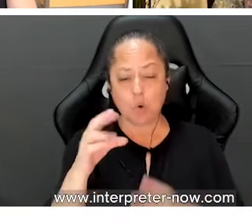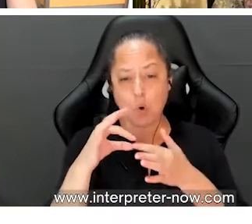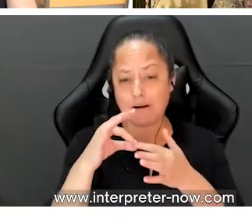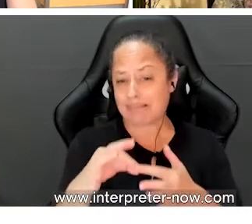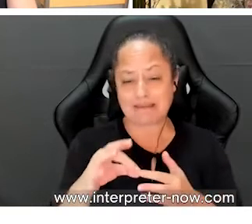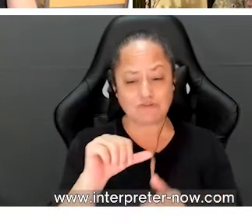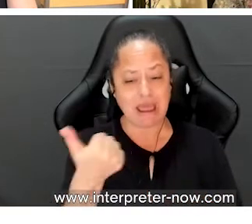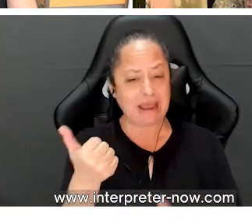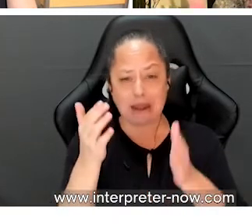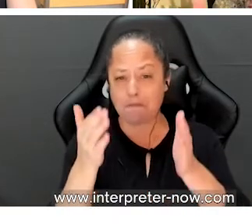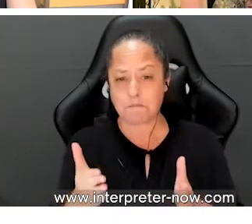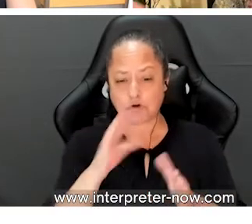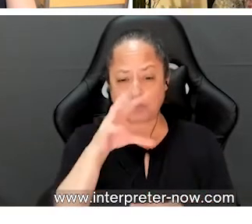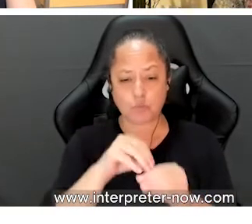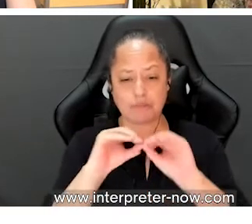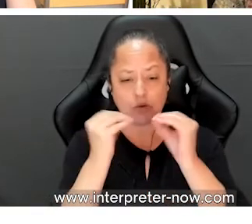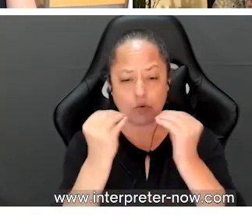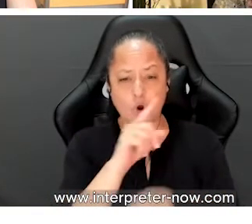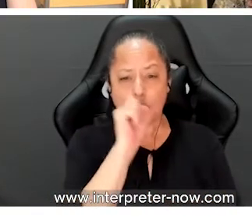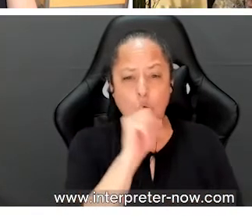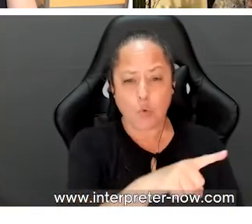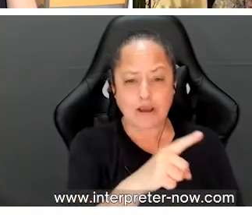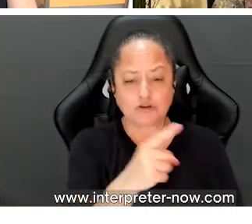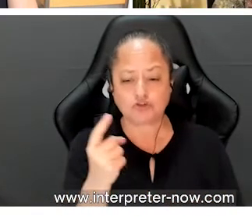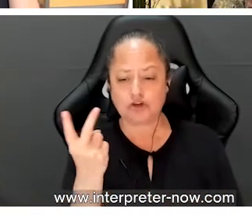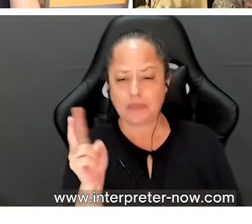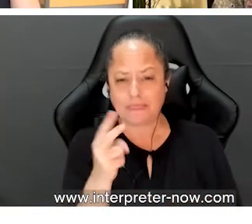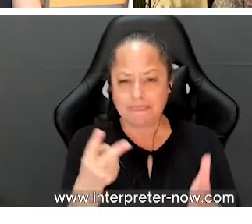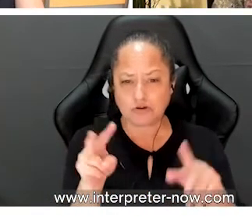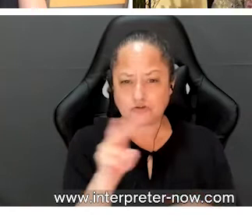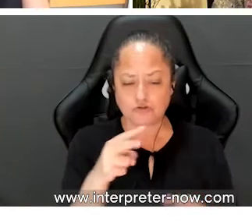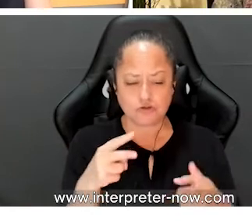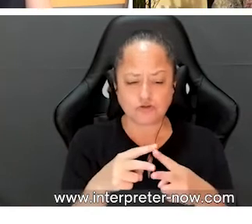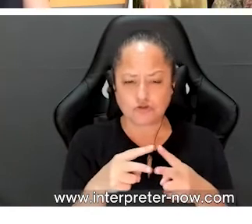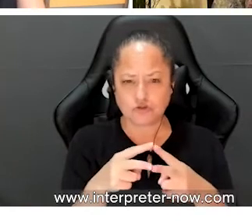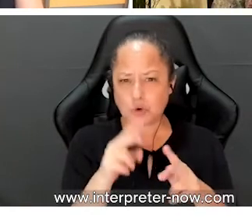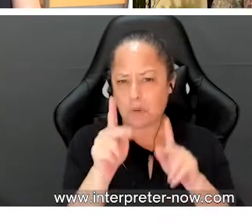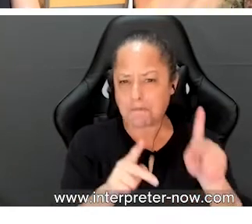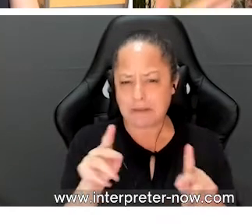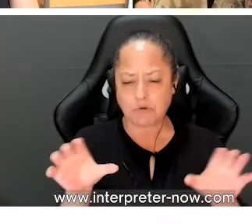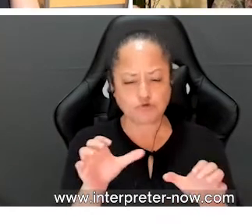in that organization to question the two Muslims and be like, "Well, you guys do things differently. What's that about?" Right?